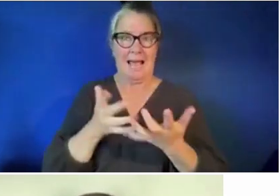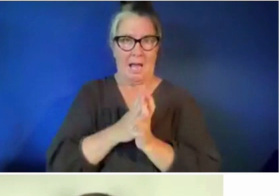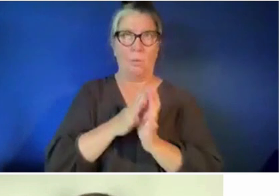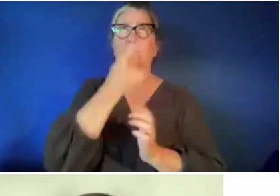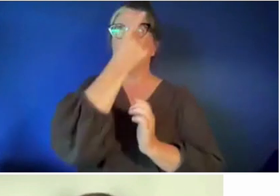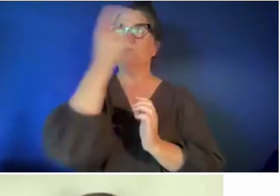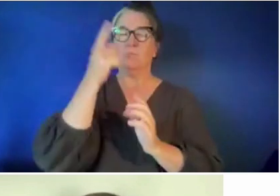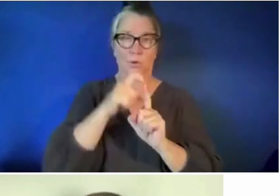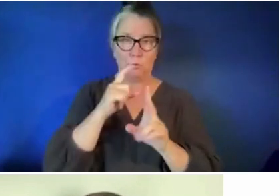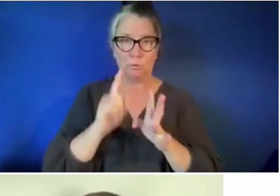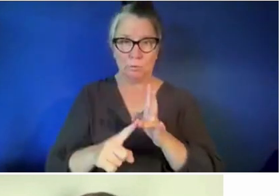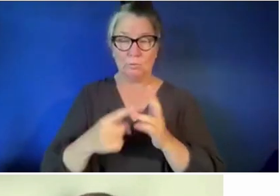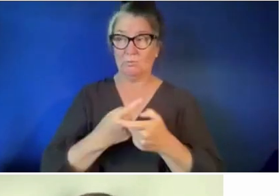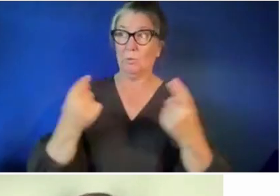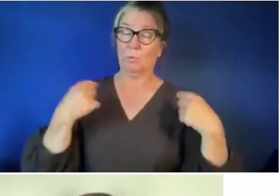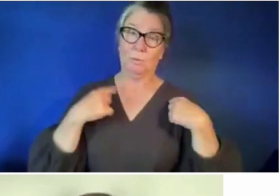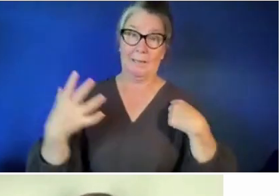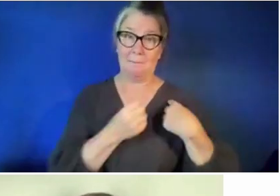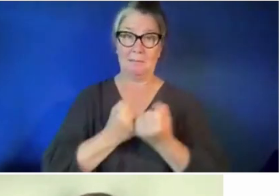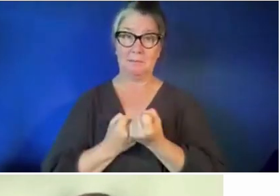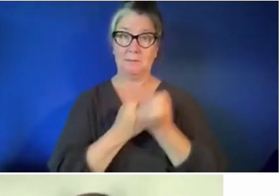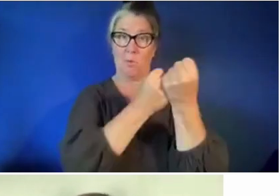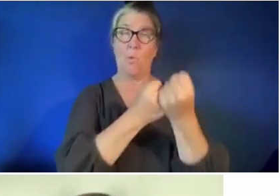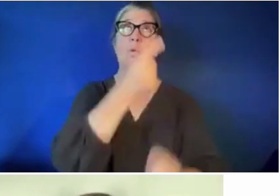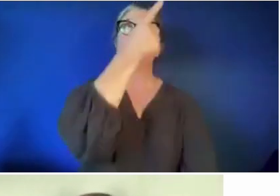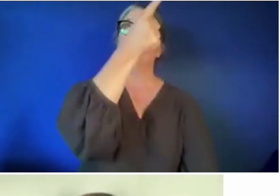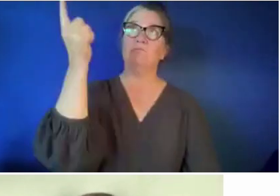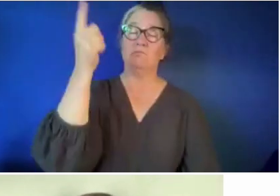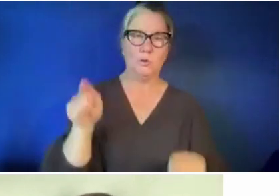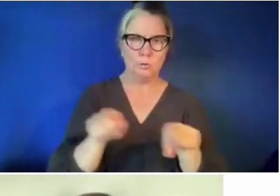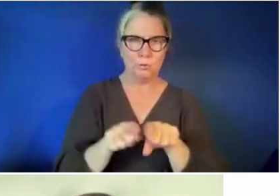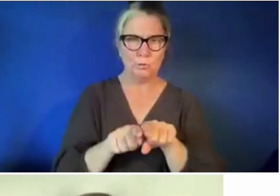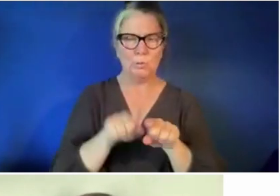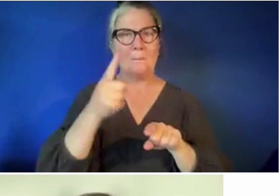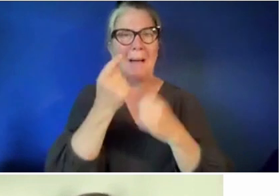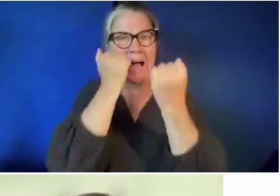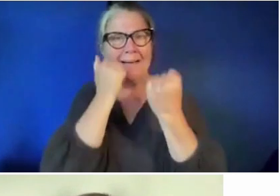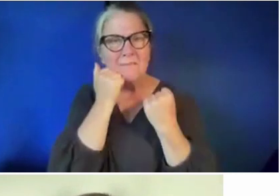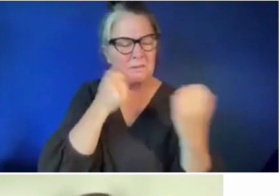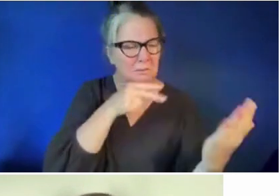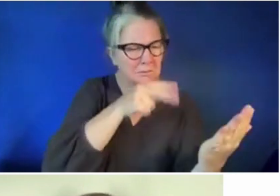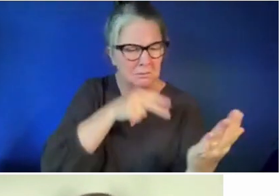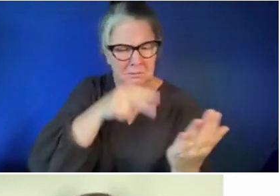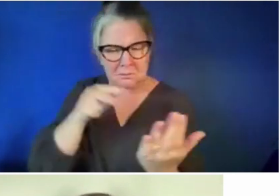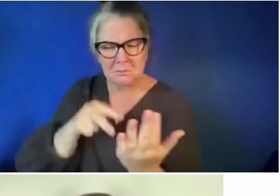But what the empirics are showing is that a lot of the things that are most important in managing flexible work